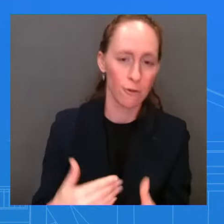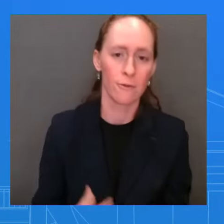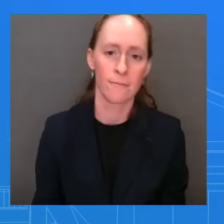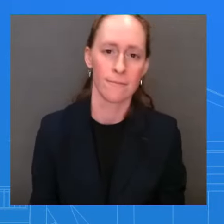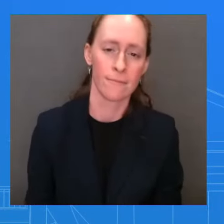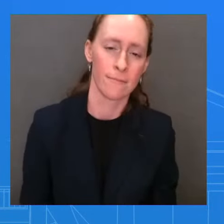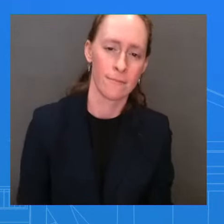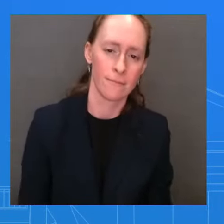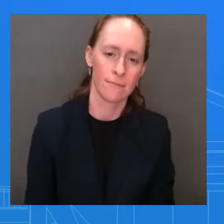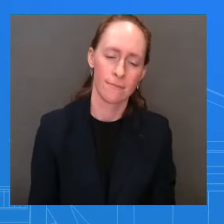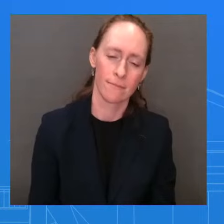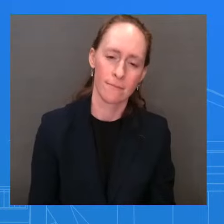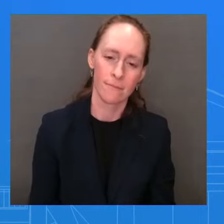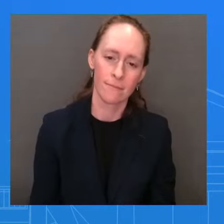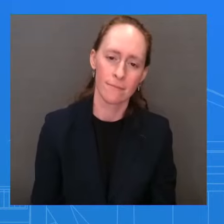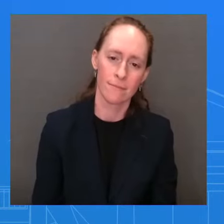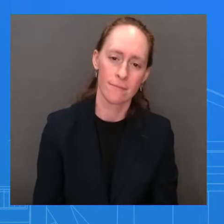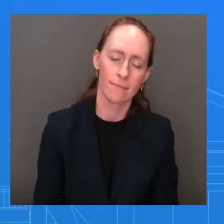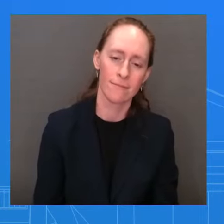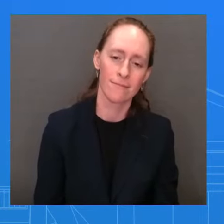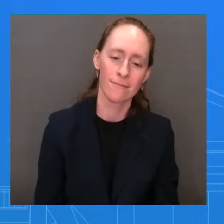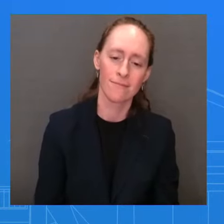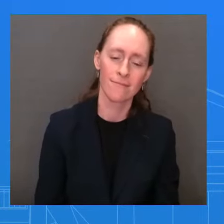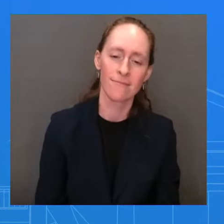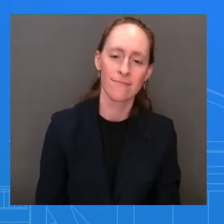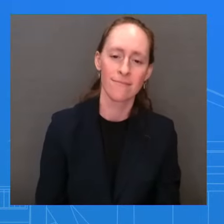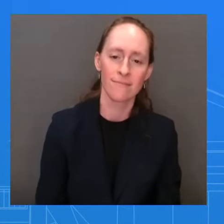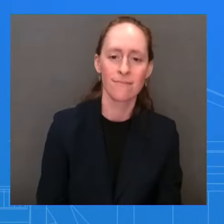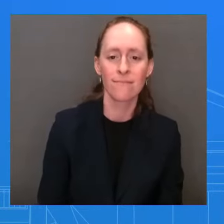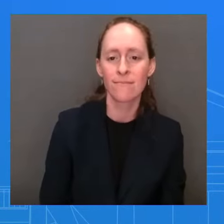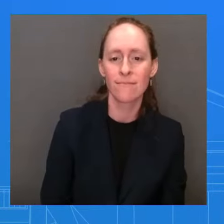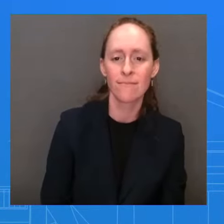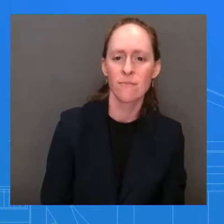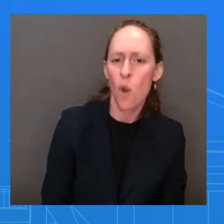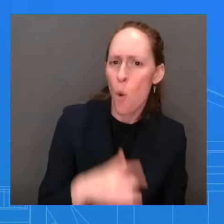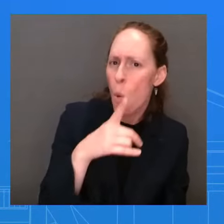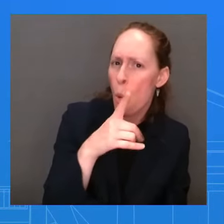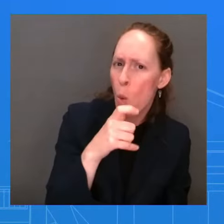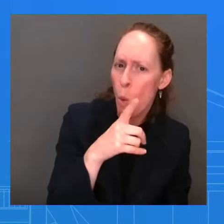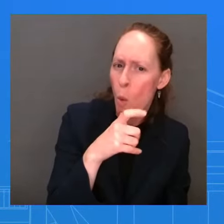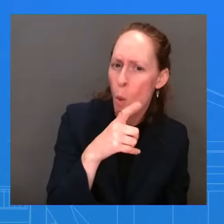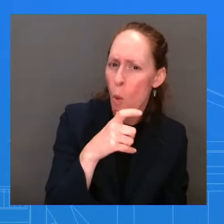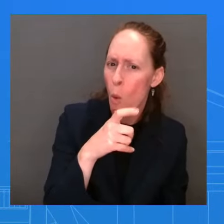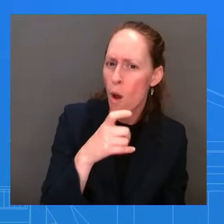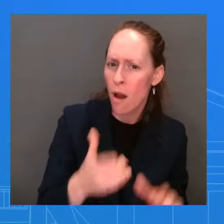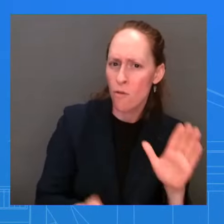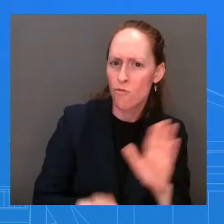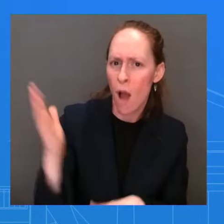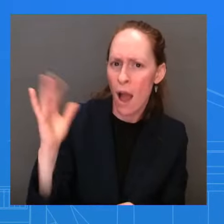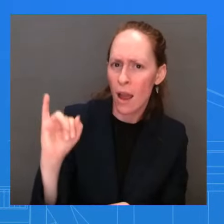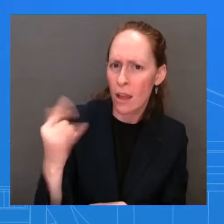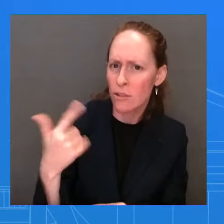Who is running the Intergovernmental Affairs now? Ms. Jean-Pierre: I don't have anything to share at this time. Okay. Naomi, go ahead. And then I'll need to wrap it up. The Press: Thank you.